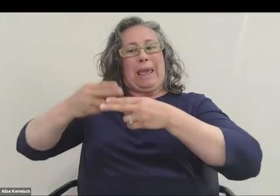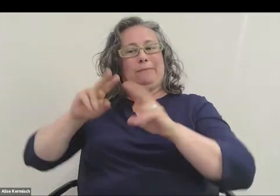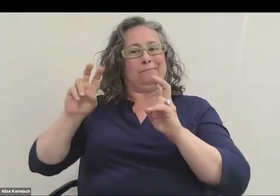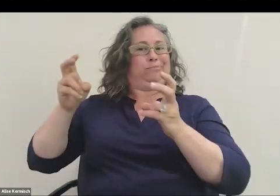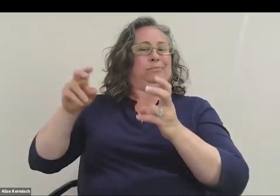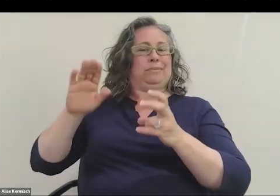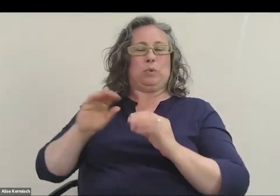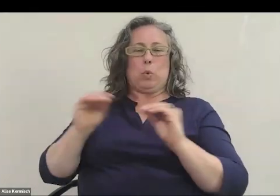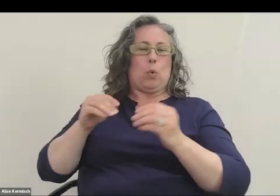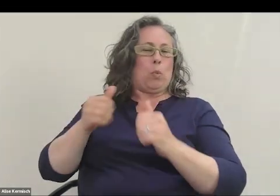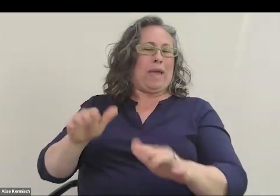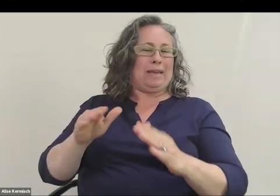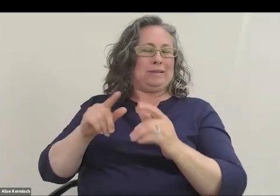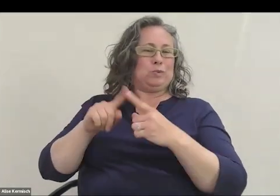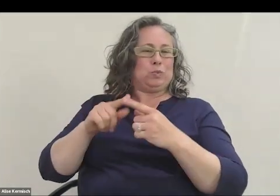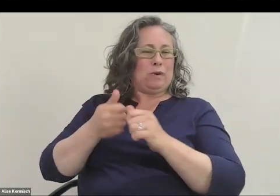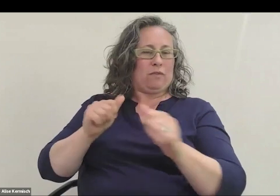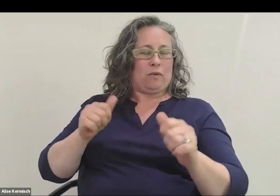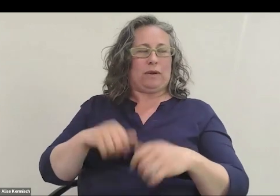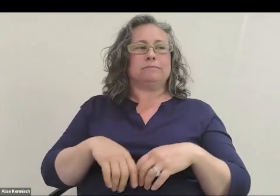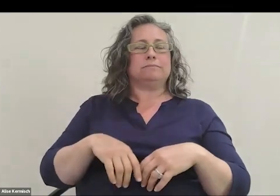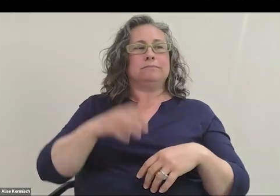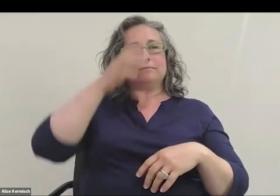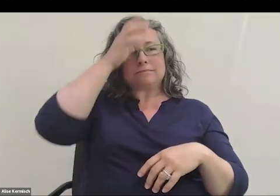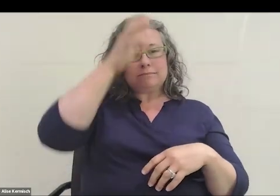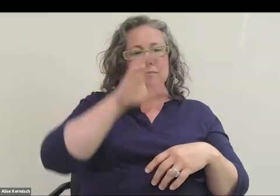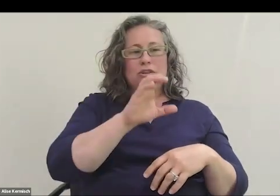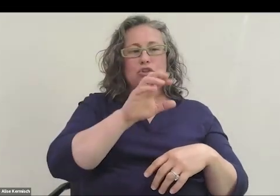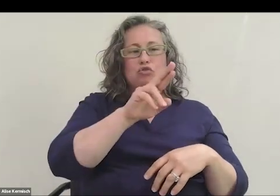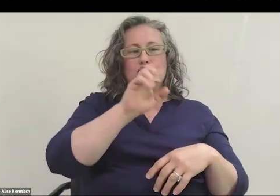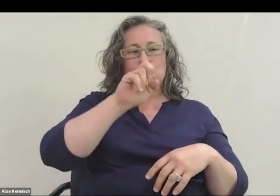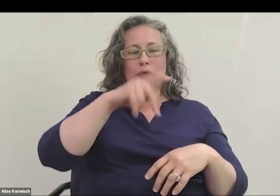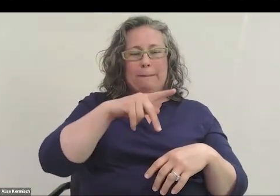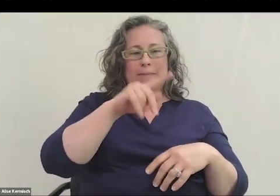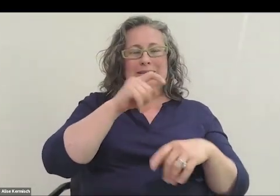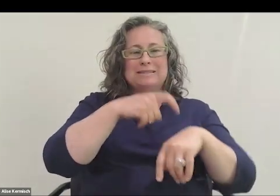There's no way to avoid it. Things like the concept of Crip time and Crip space times